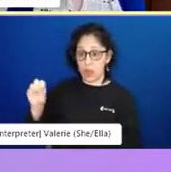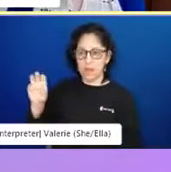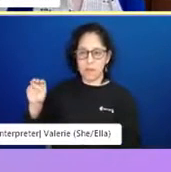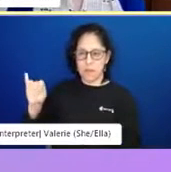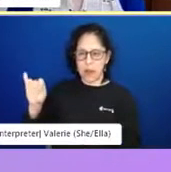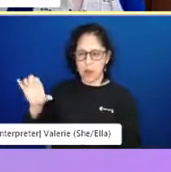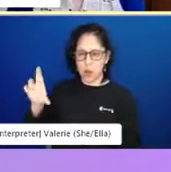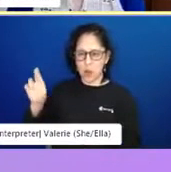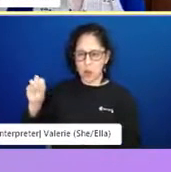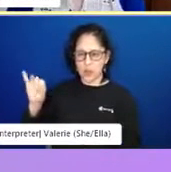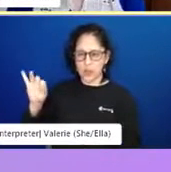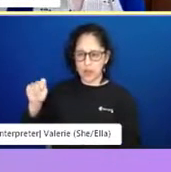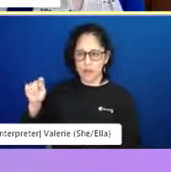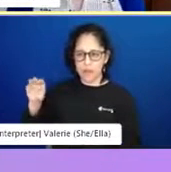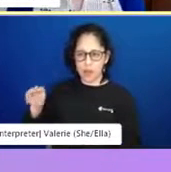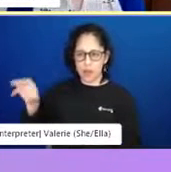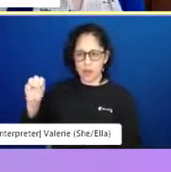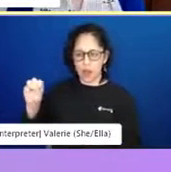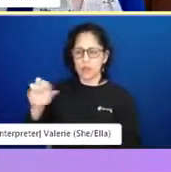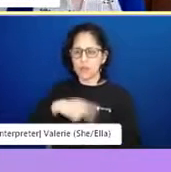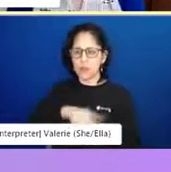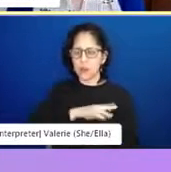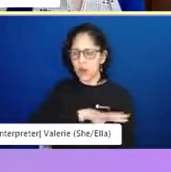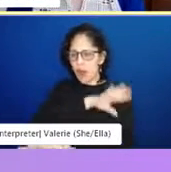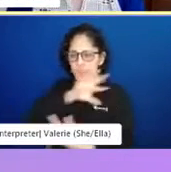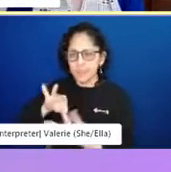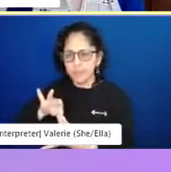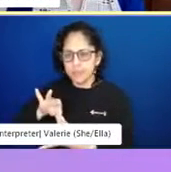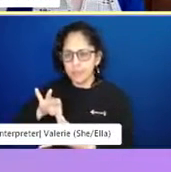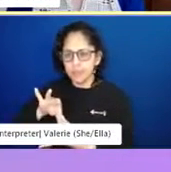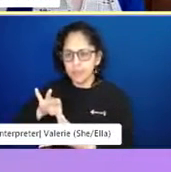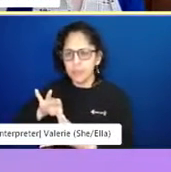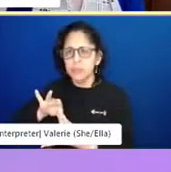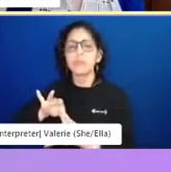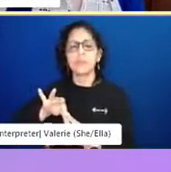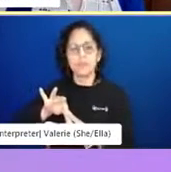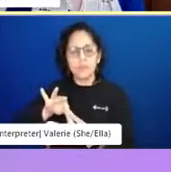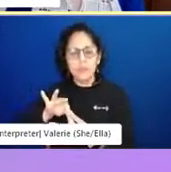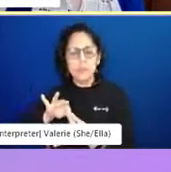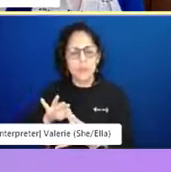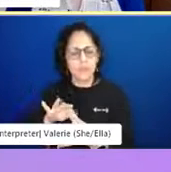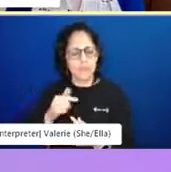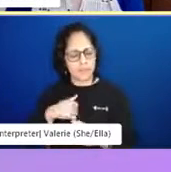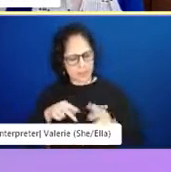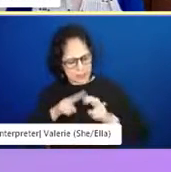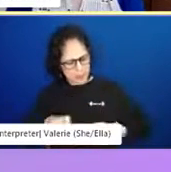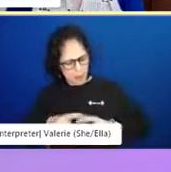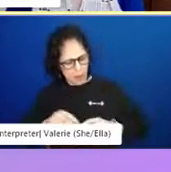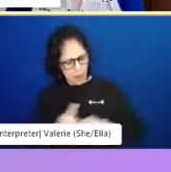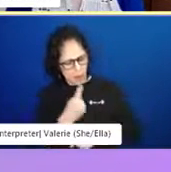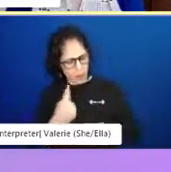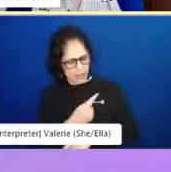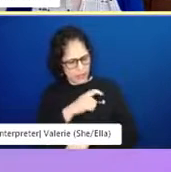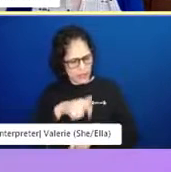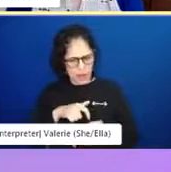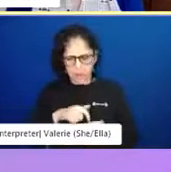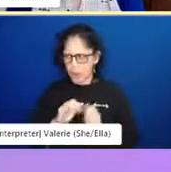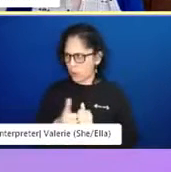so a big question is you know how do you know when the appropriate time is how do you know what the